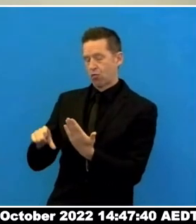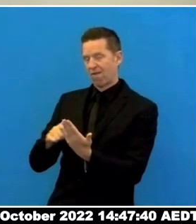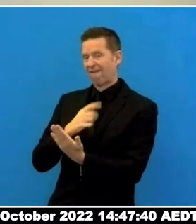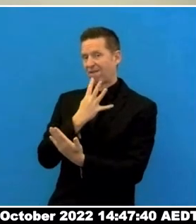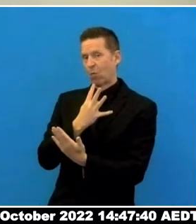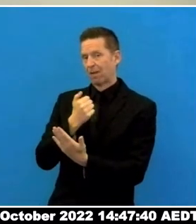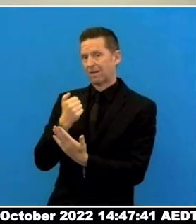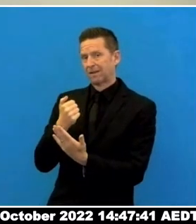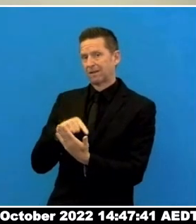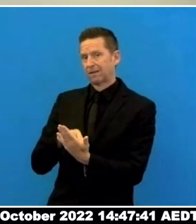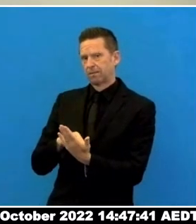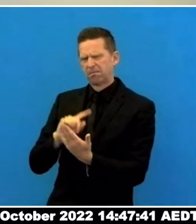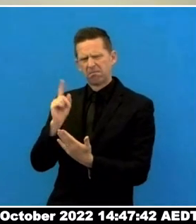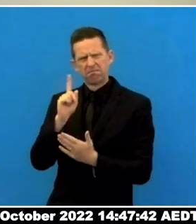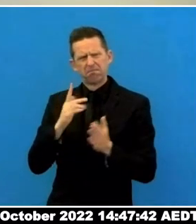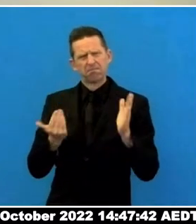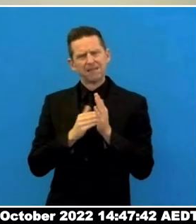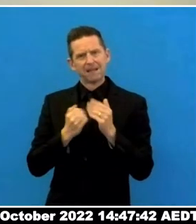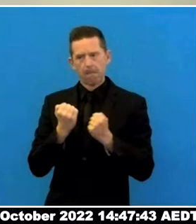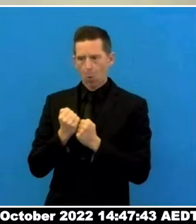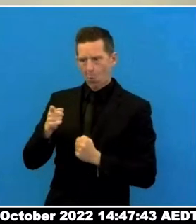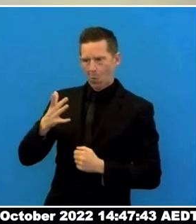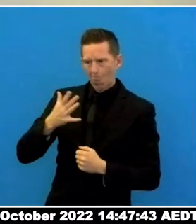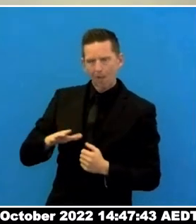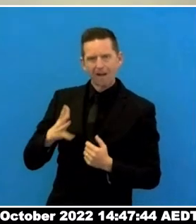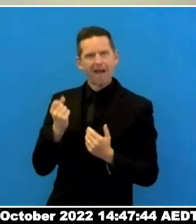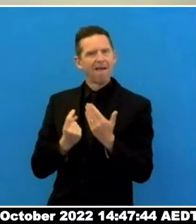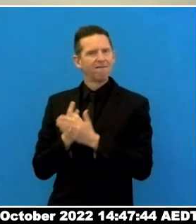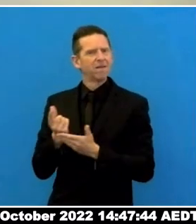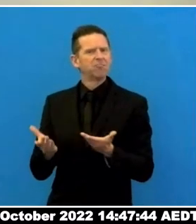What additional support would you like to see for your daughter?